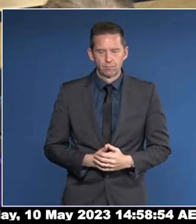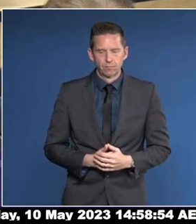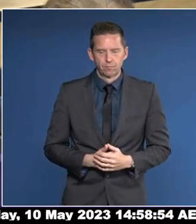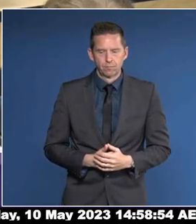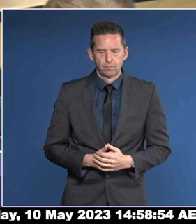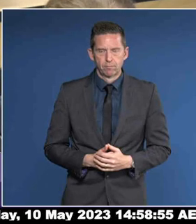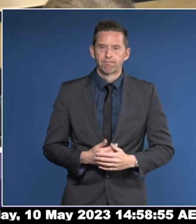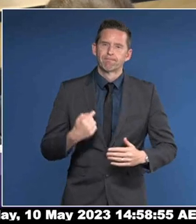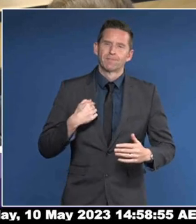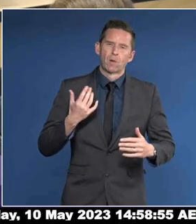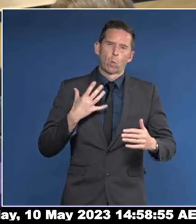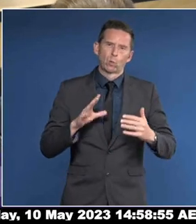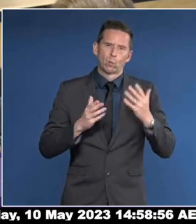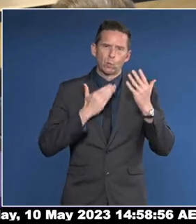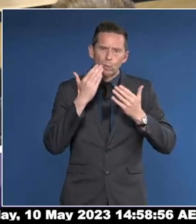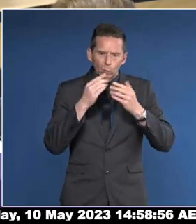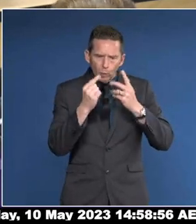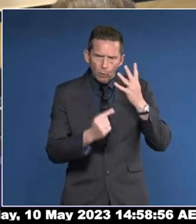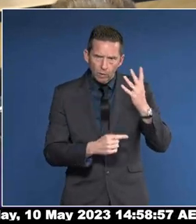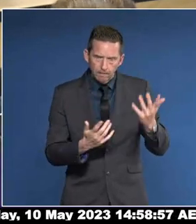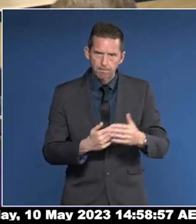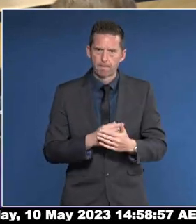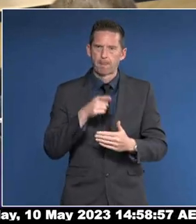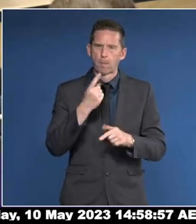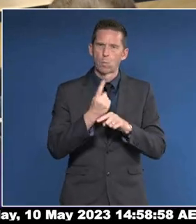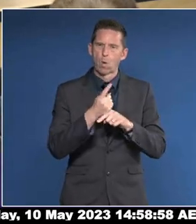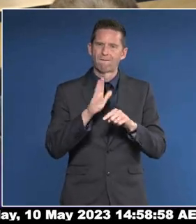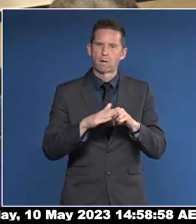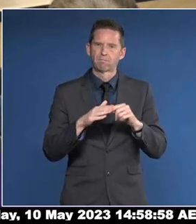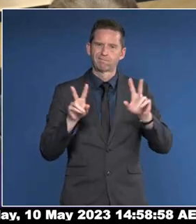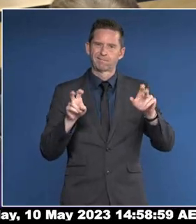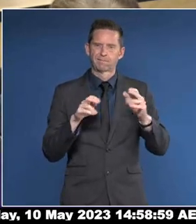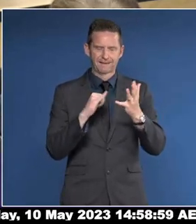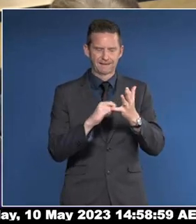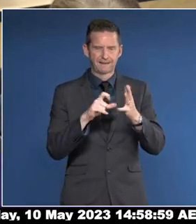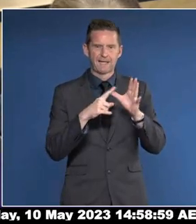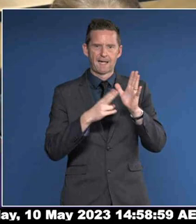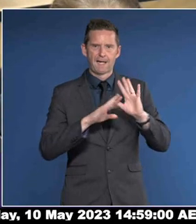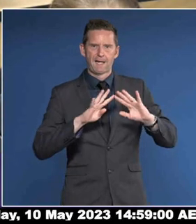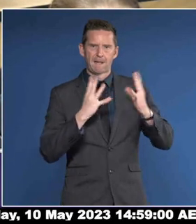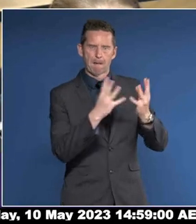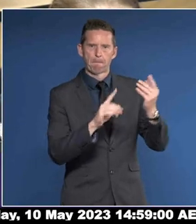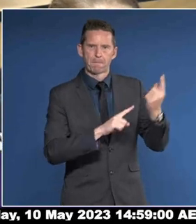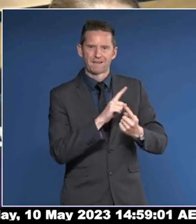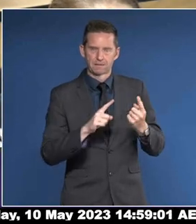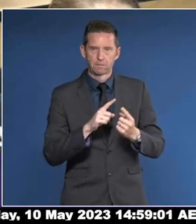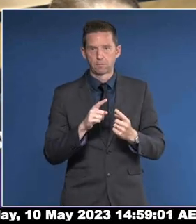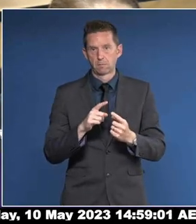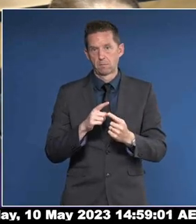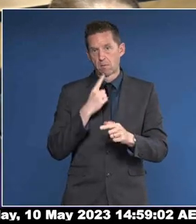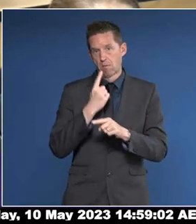The first one is the SCAN meetings that you refer to, which is at paragraph 5 of your